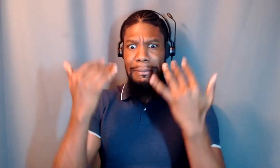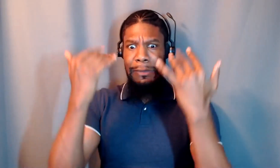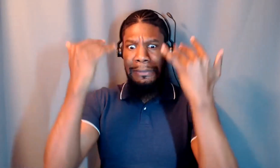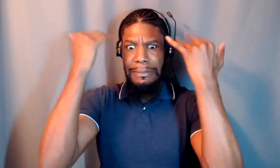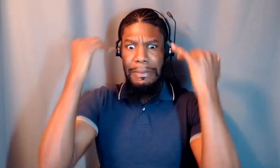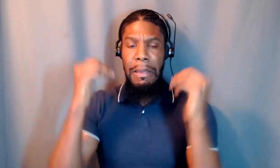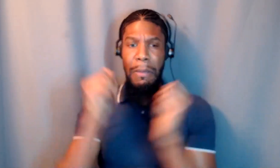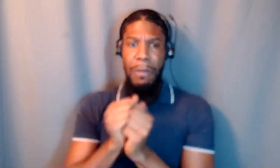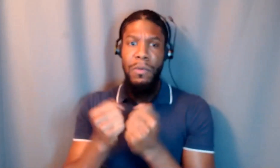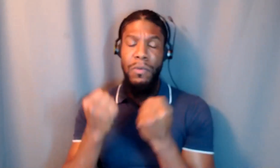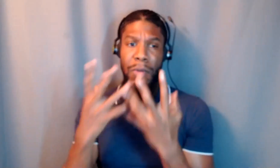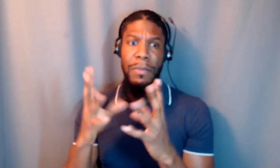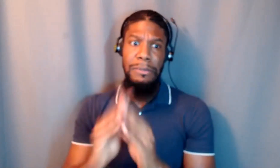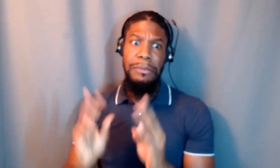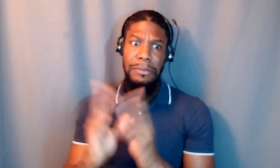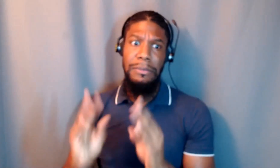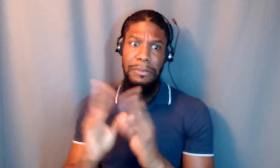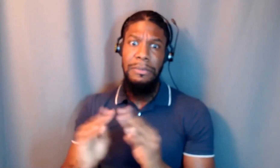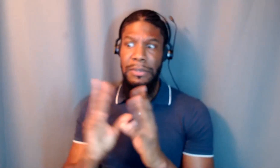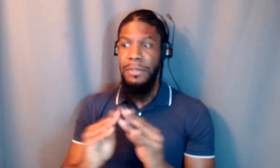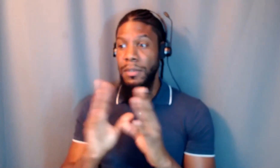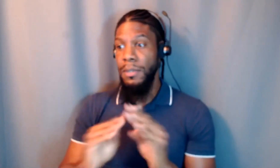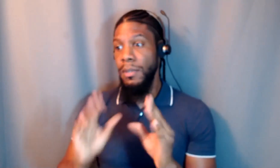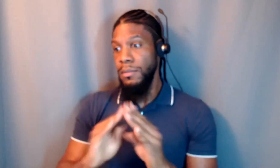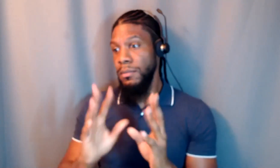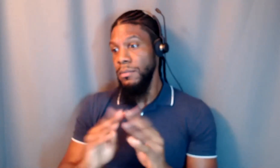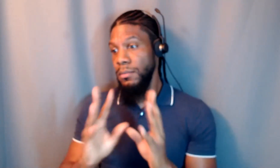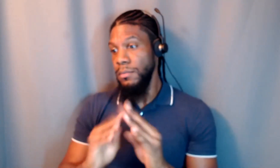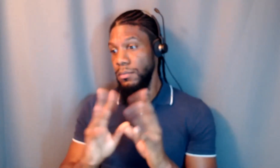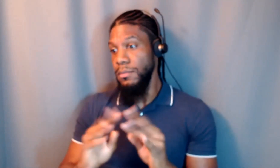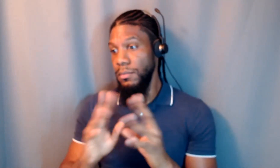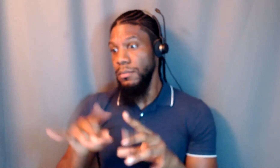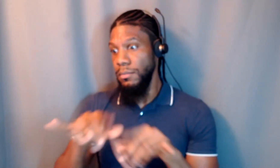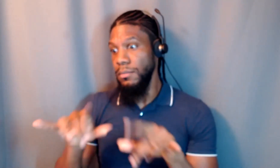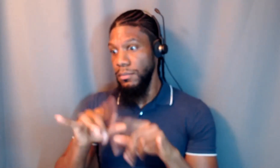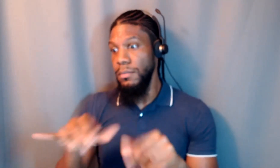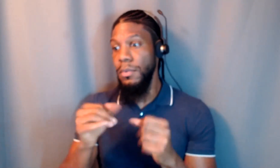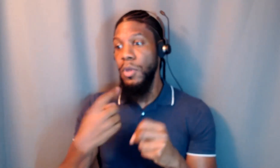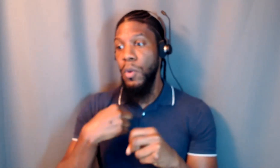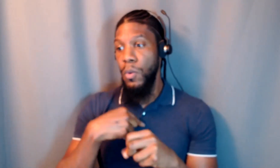so we made them appointment based so the tutors were scheduled to review a paper at a certain time.